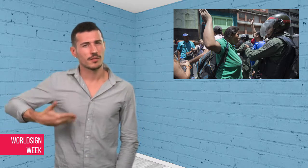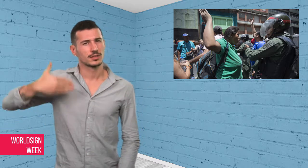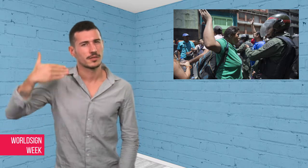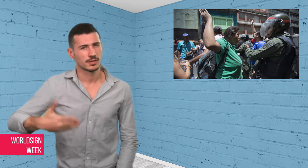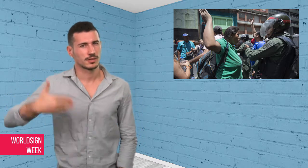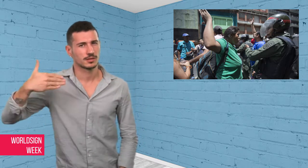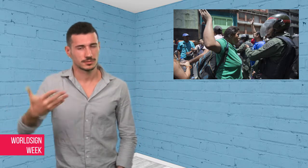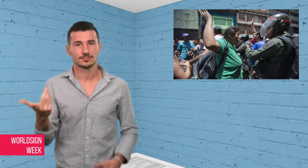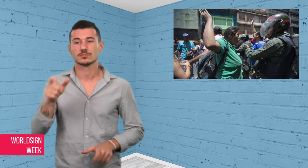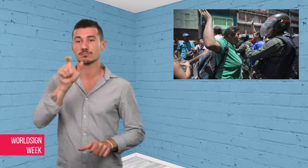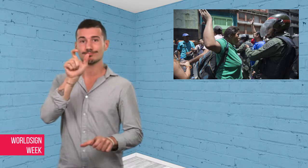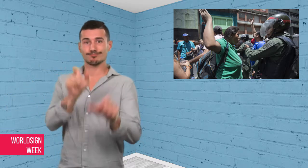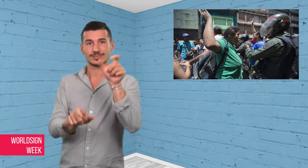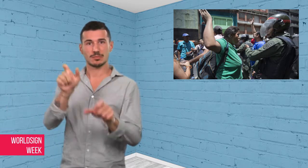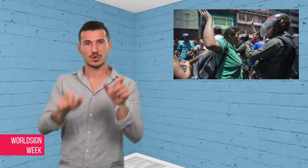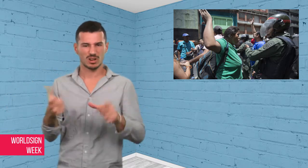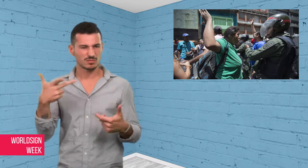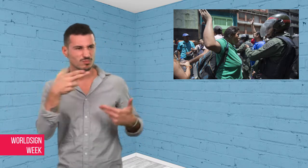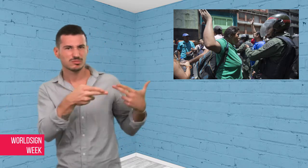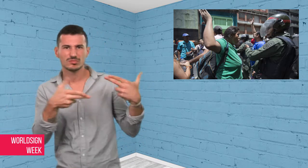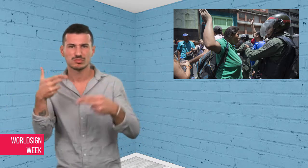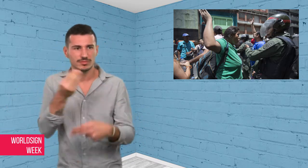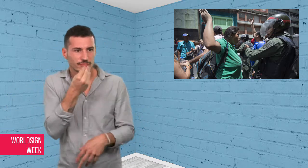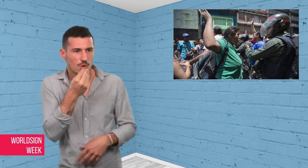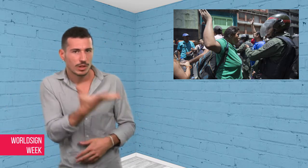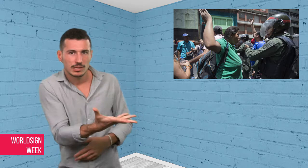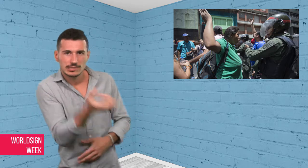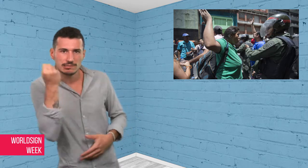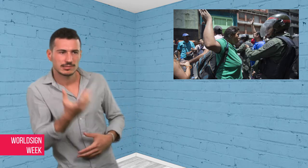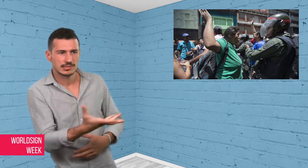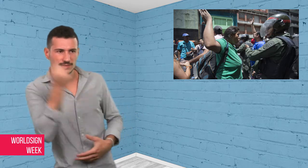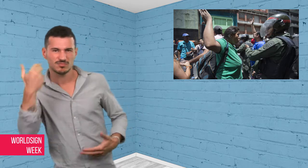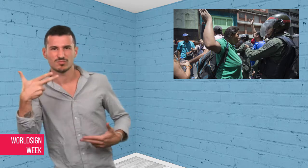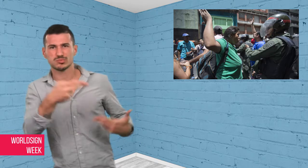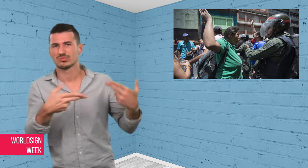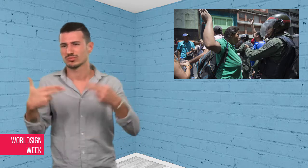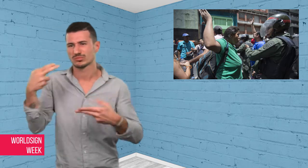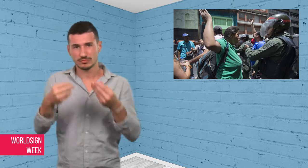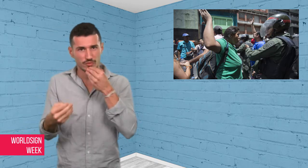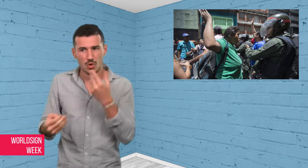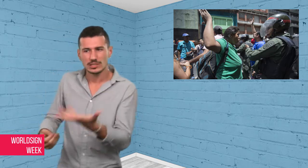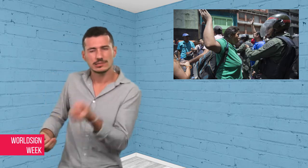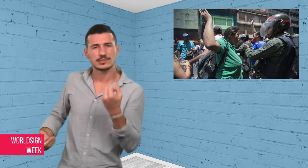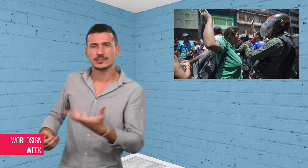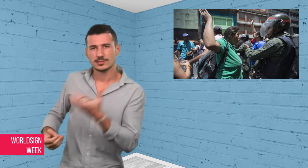over food and children can’t attend school because